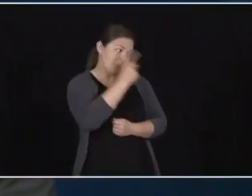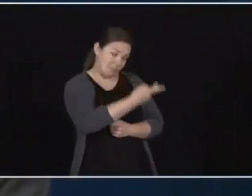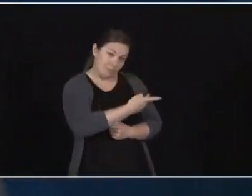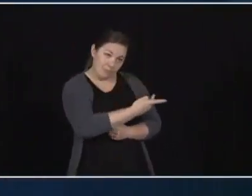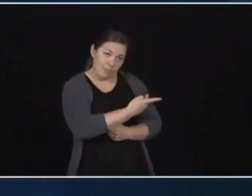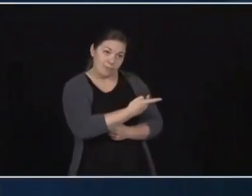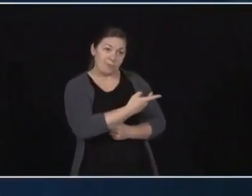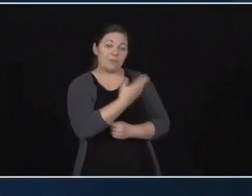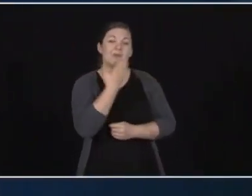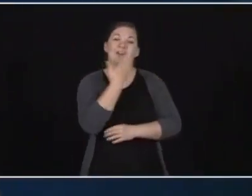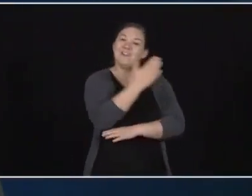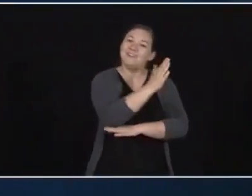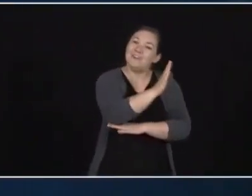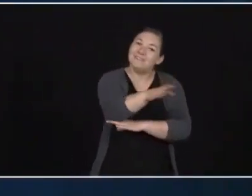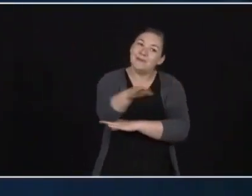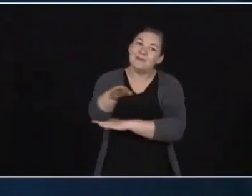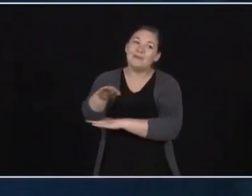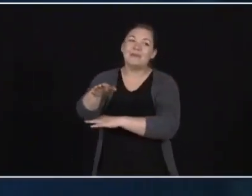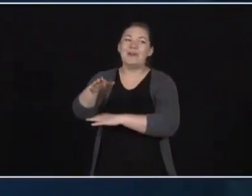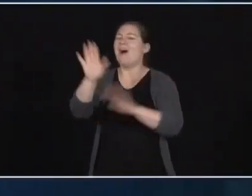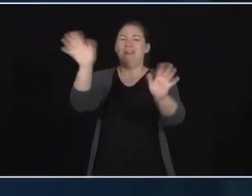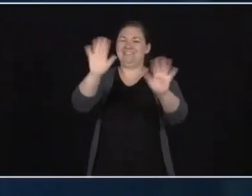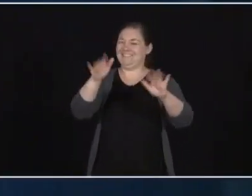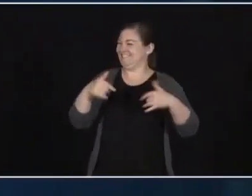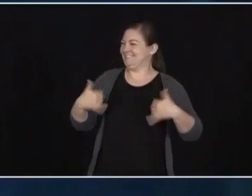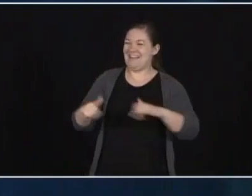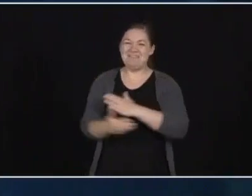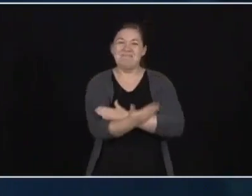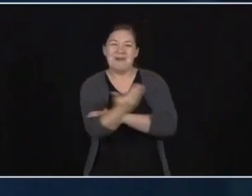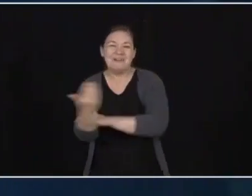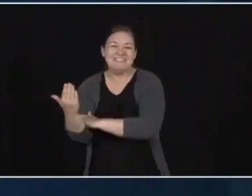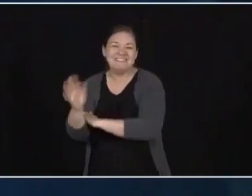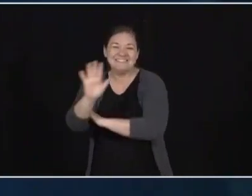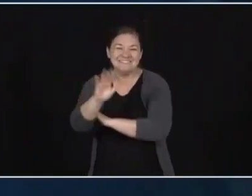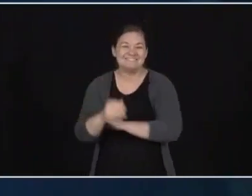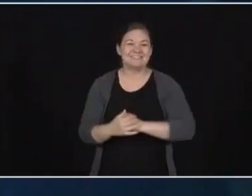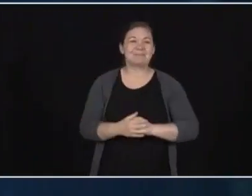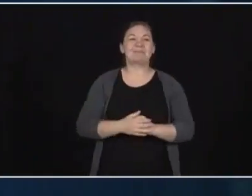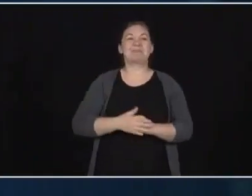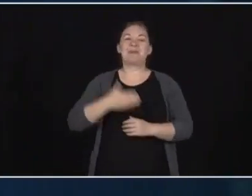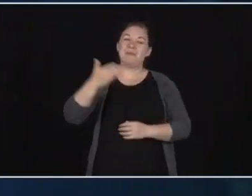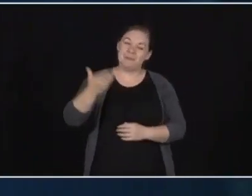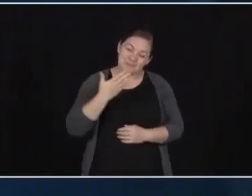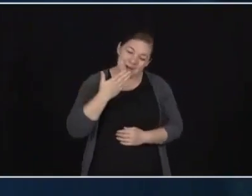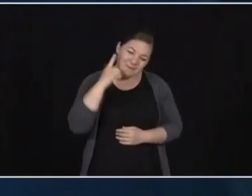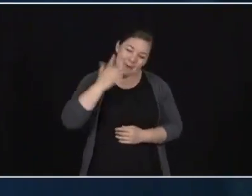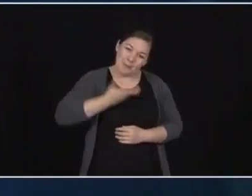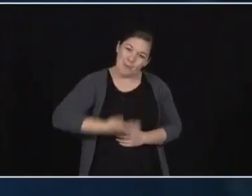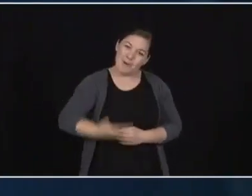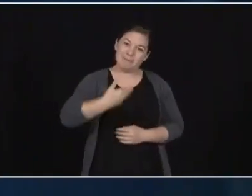Thank you very much Mr. Anderson and Doctor Alan. And good afternoon. Maybe so good morning to everybody.